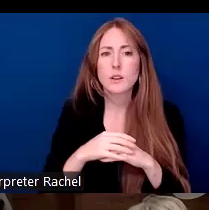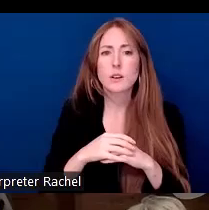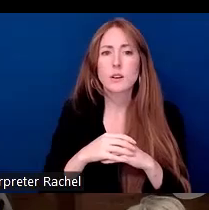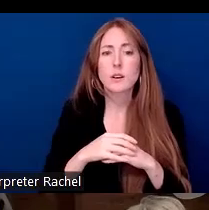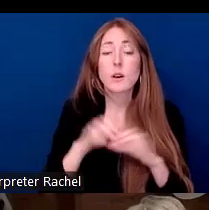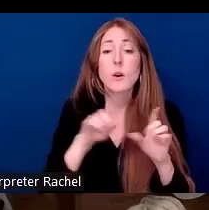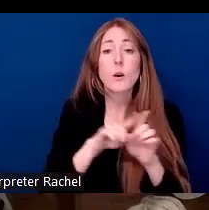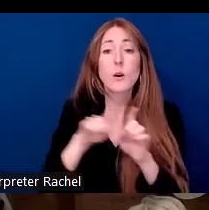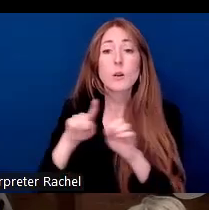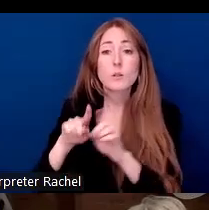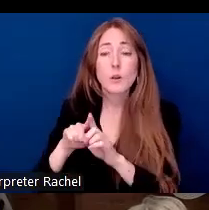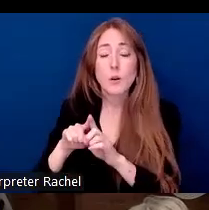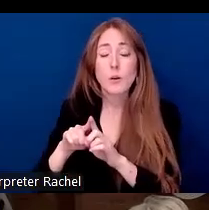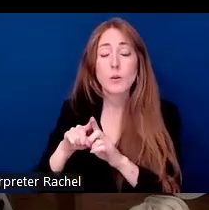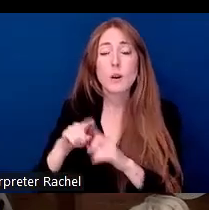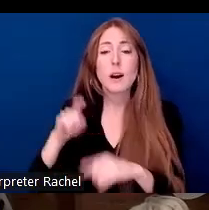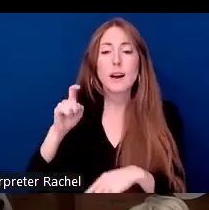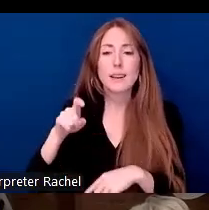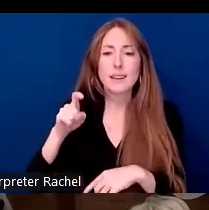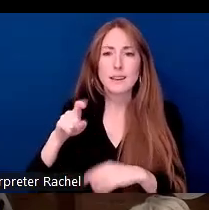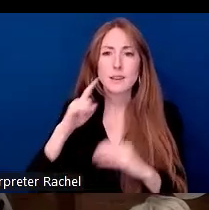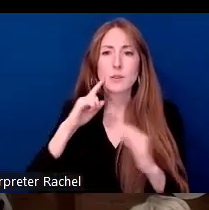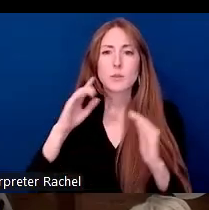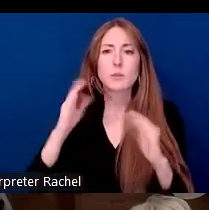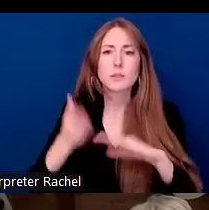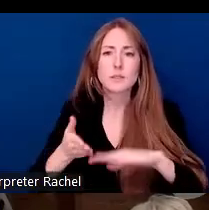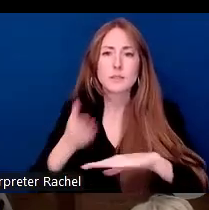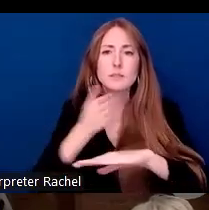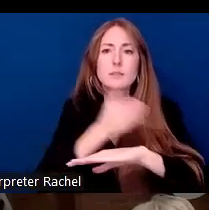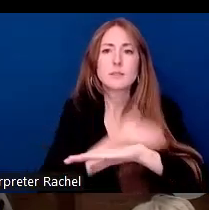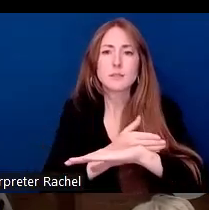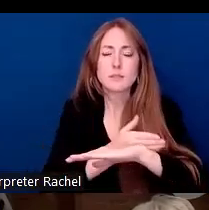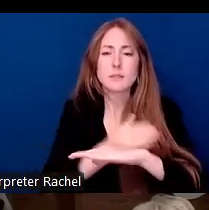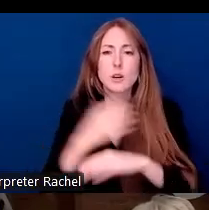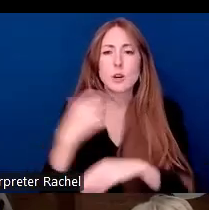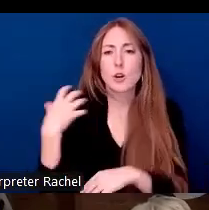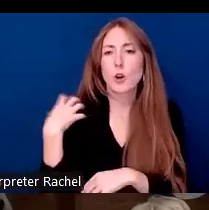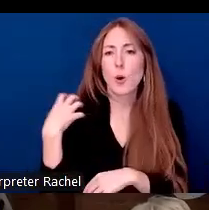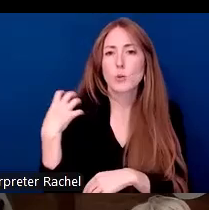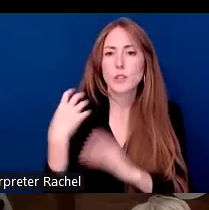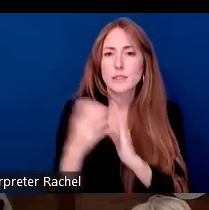this province to upscale coaching skills in the early child development and intervention